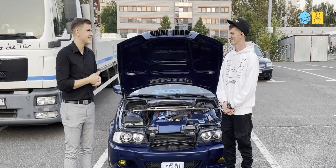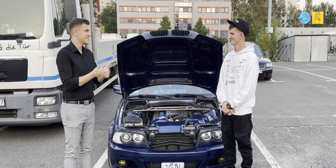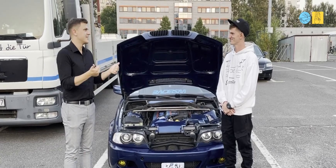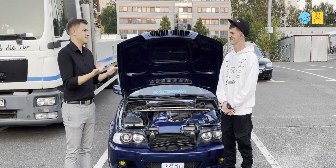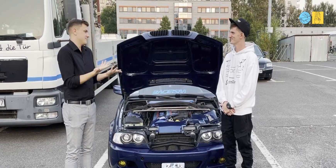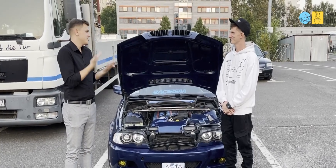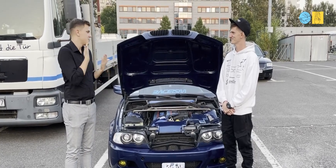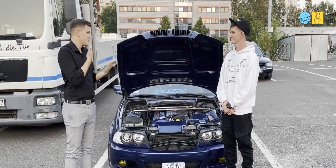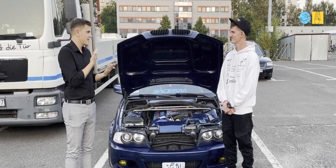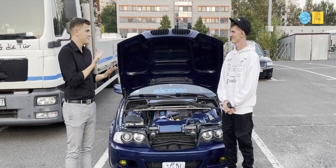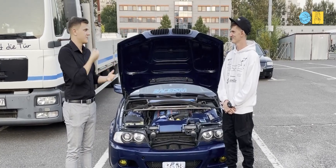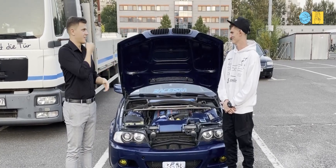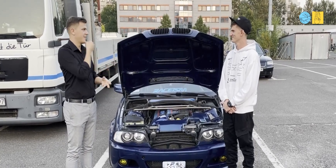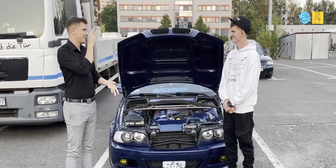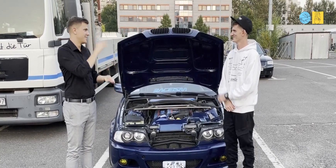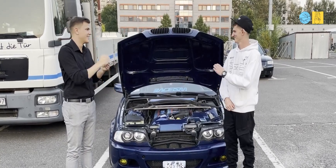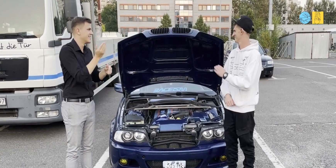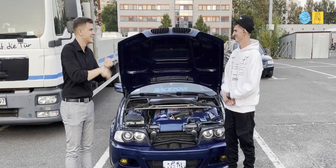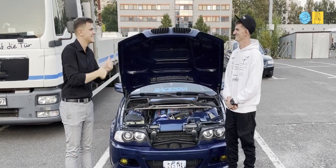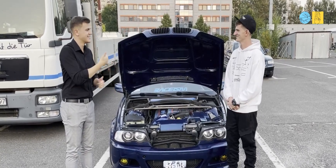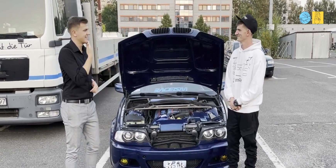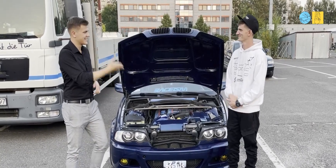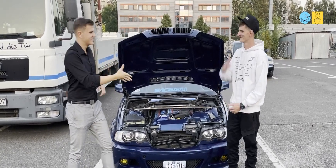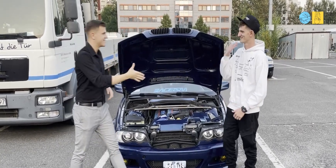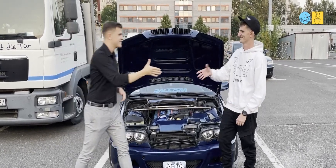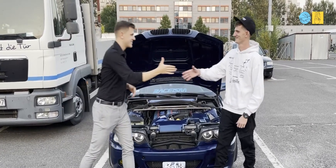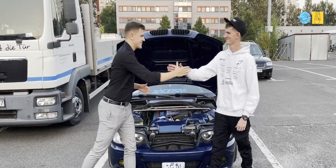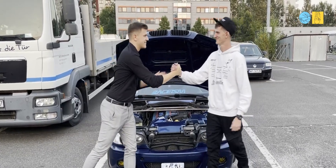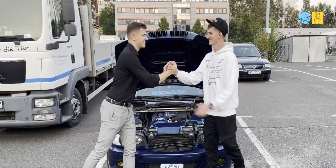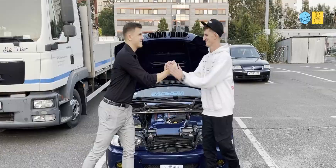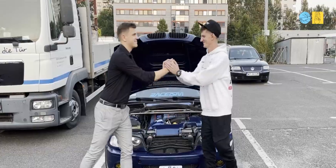[K] That's great, a little ad won't hurt! Great, then thank you for the interview...